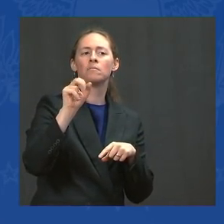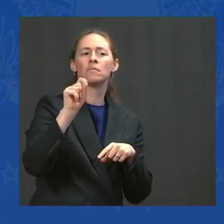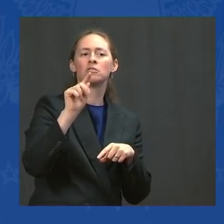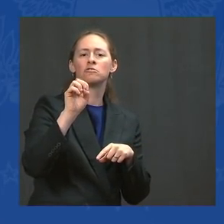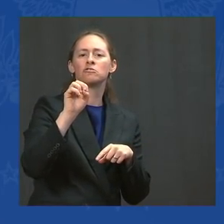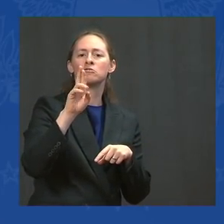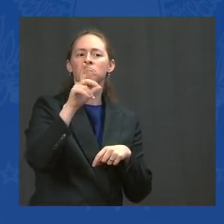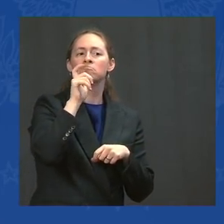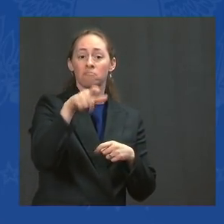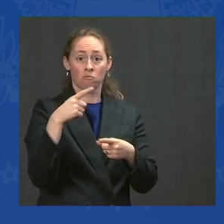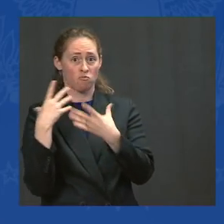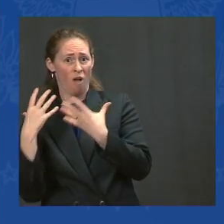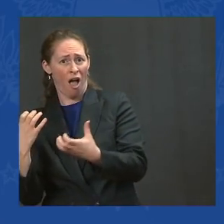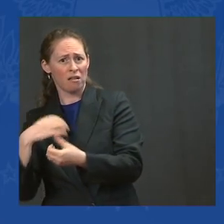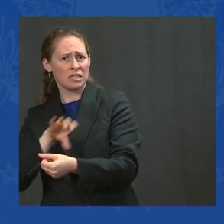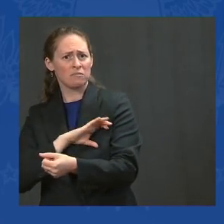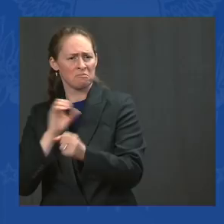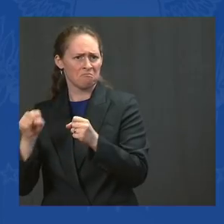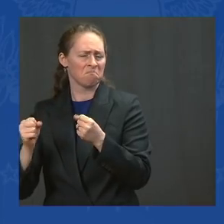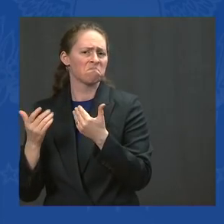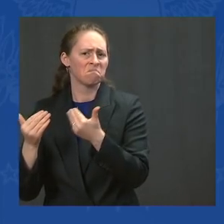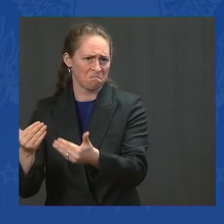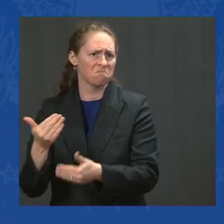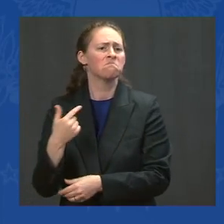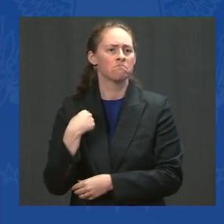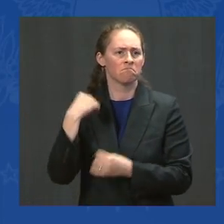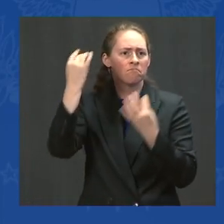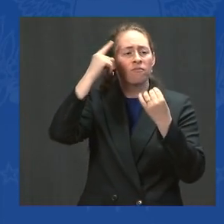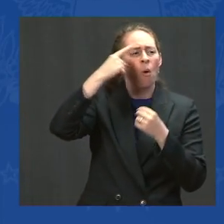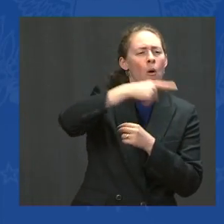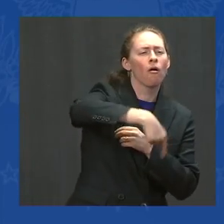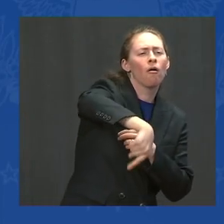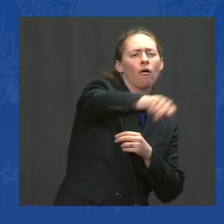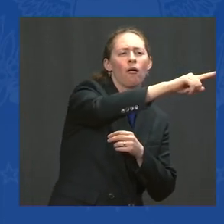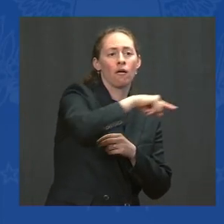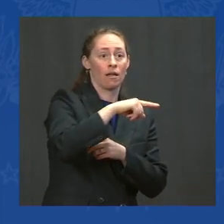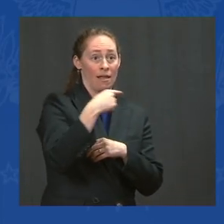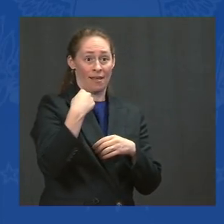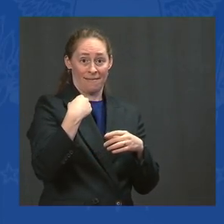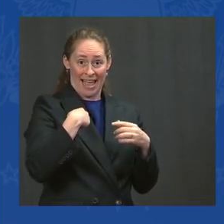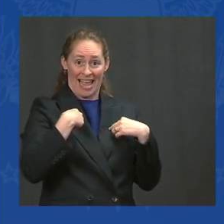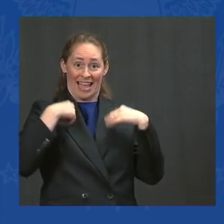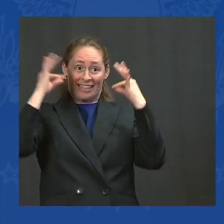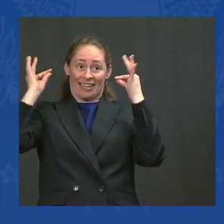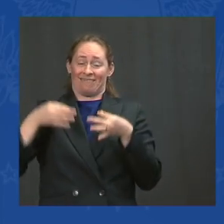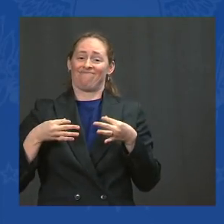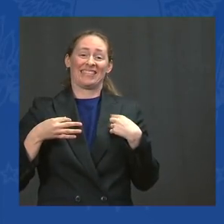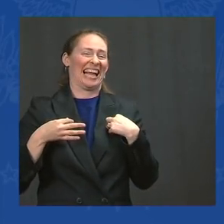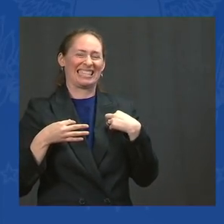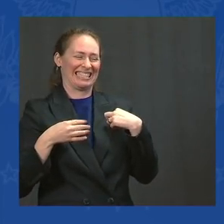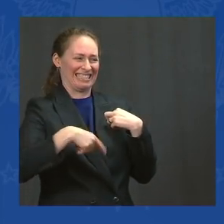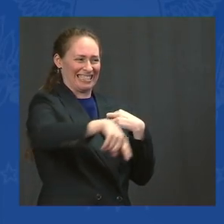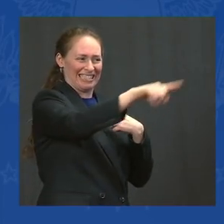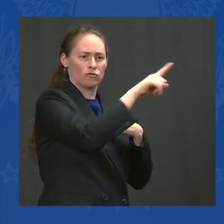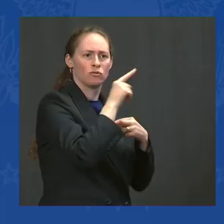Parliamentarian to decide, though -- not for Joe Biden to decide. Your first ques- -- part of the question was? The Press: It was on inflation.